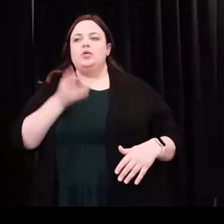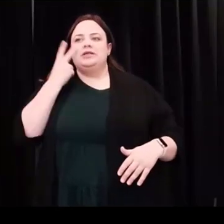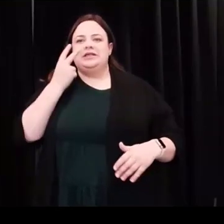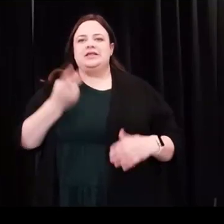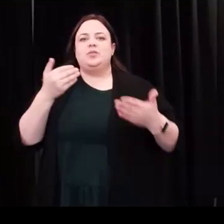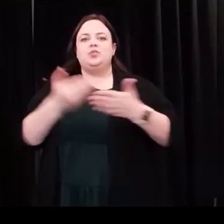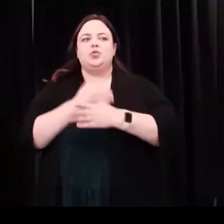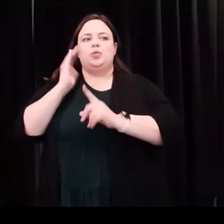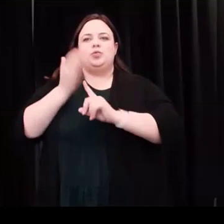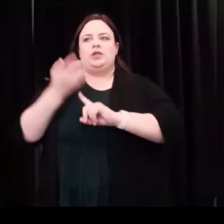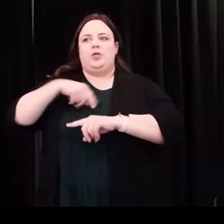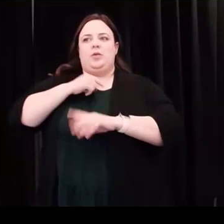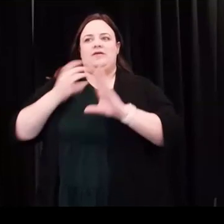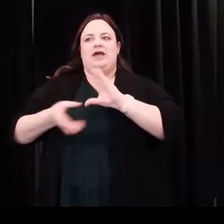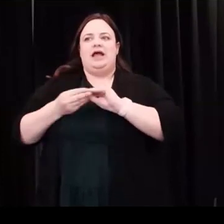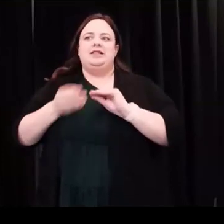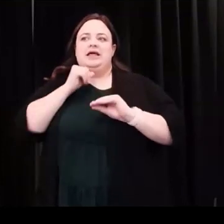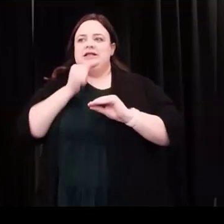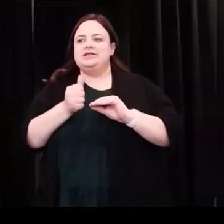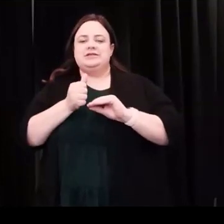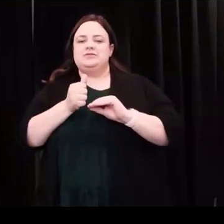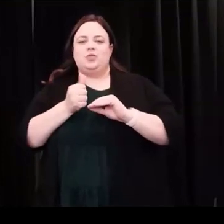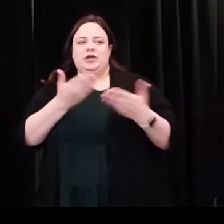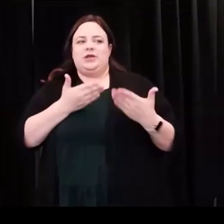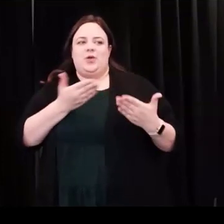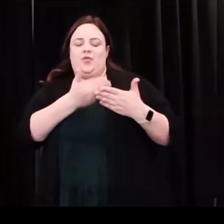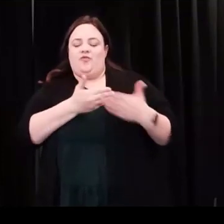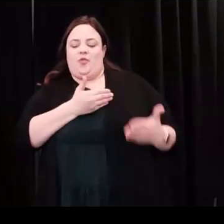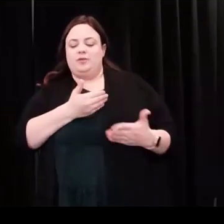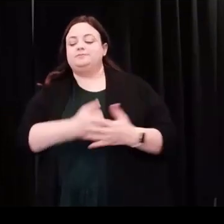personas that we've added that didn't, that weren't here before. So we're going to give